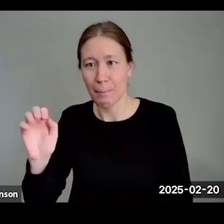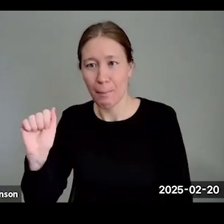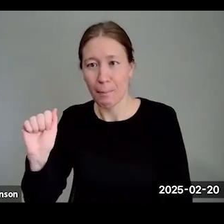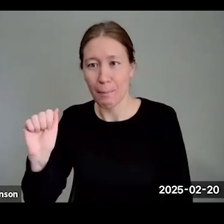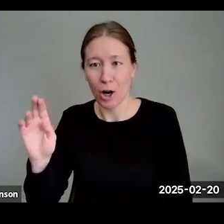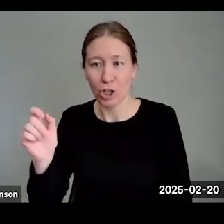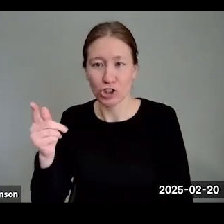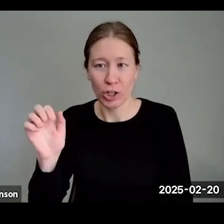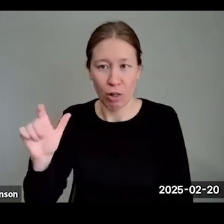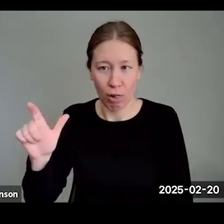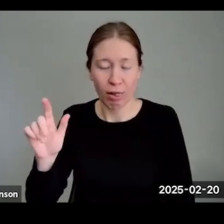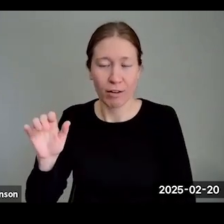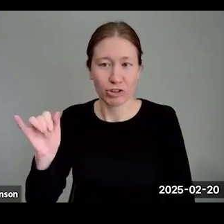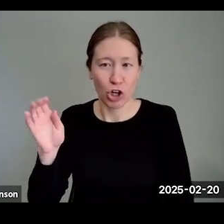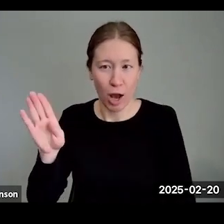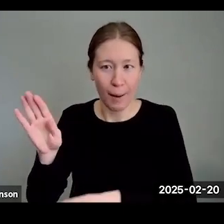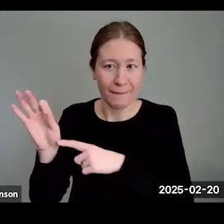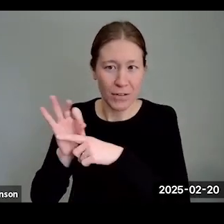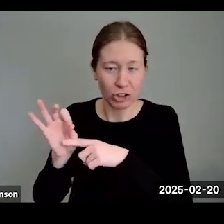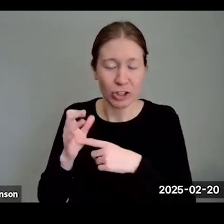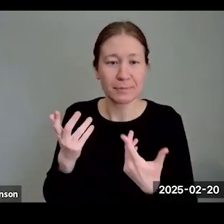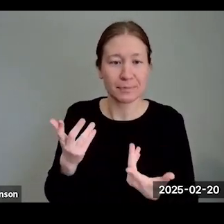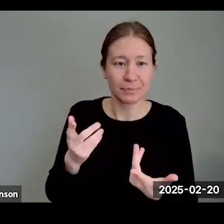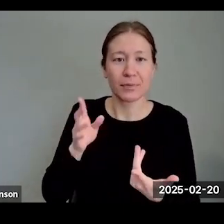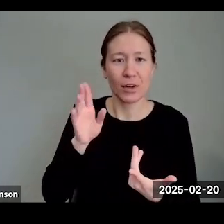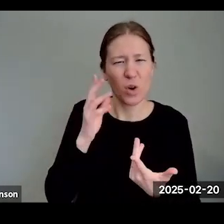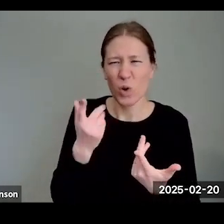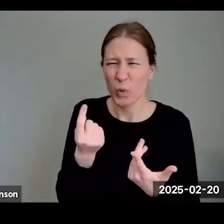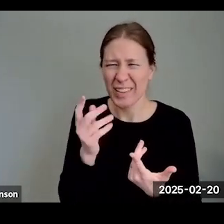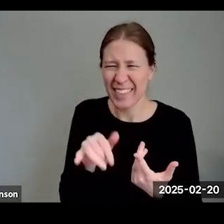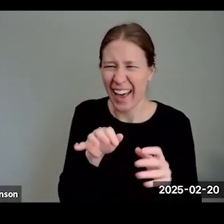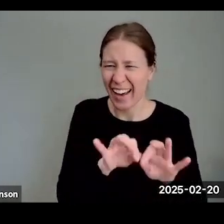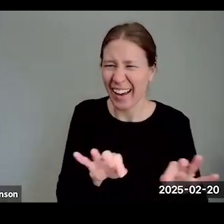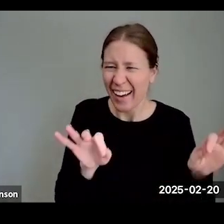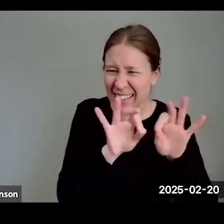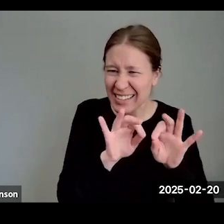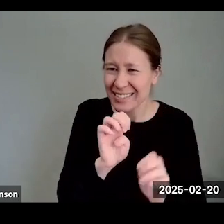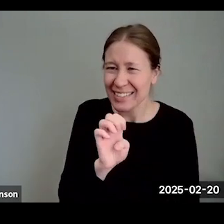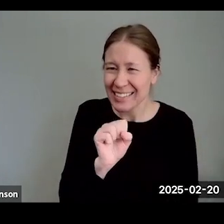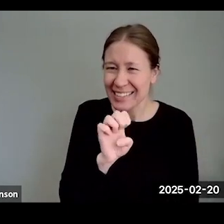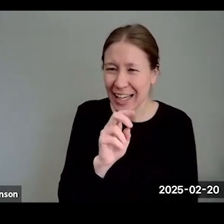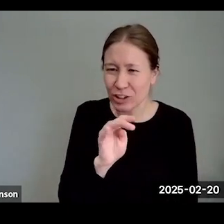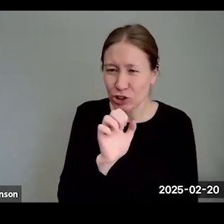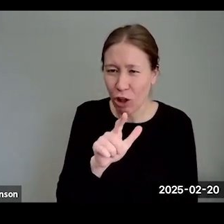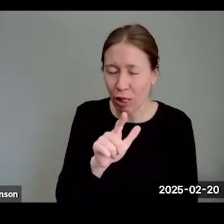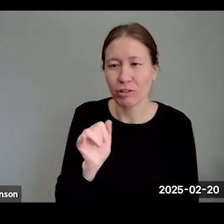So what exactly is an essential job function? There's some factors that help determine